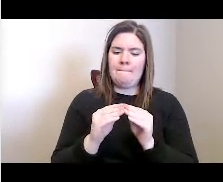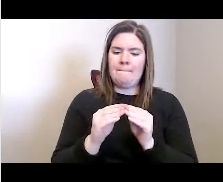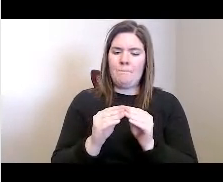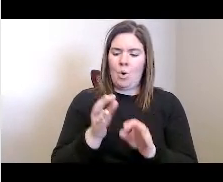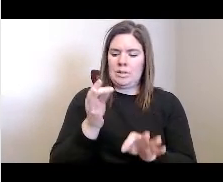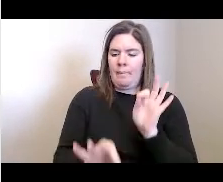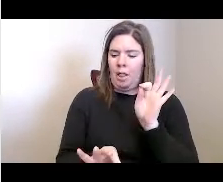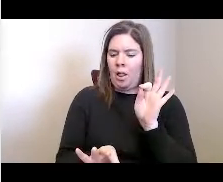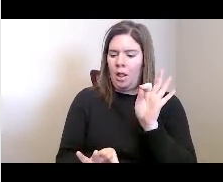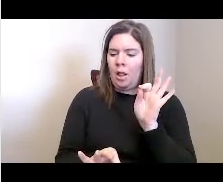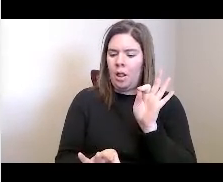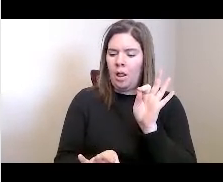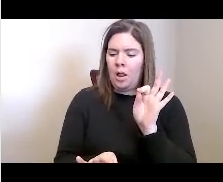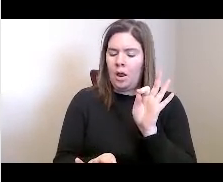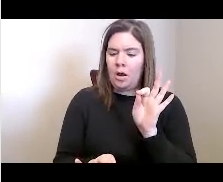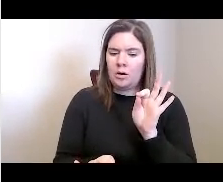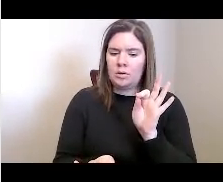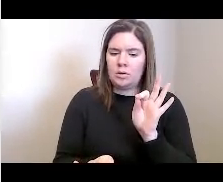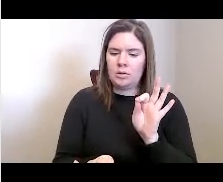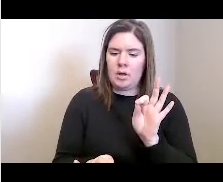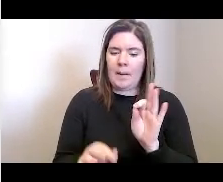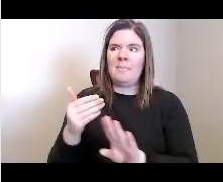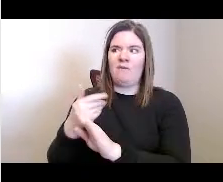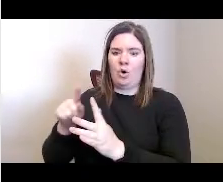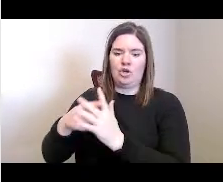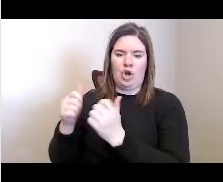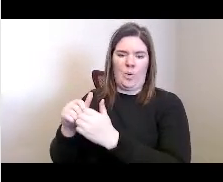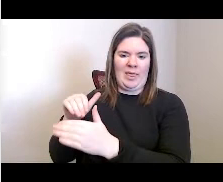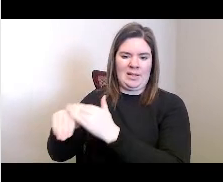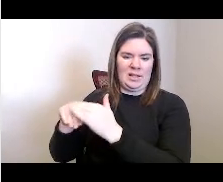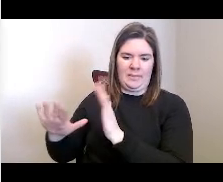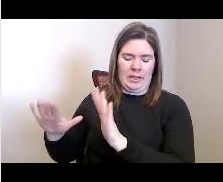you know, addressing any accessibility issues. Now, obviously, you know, if you're designing